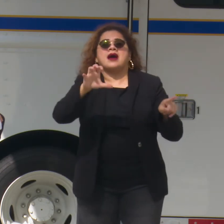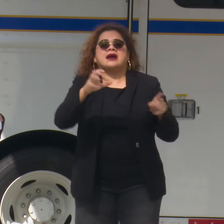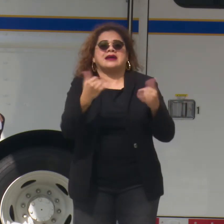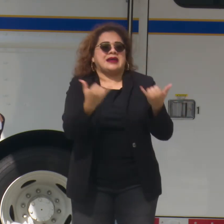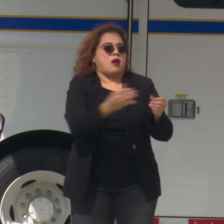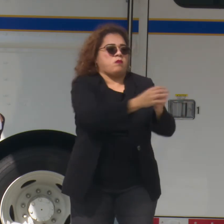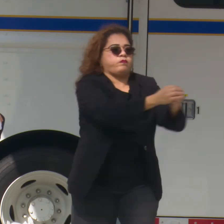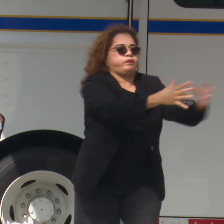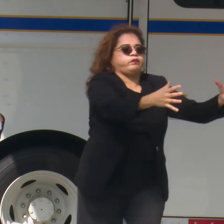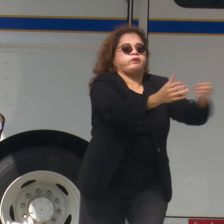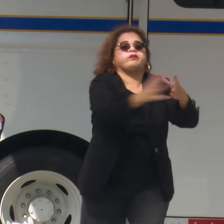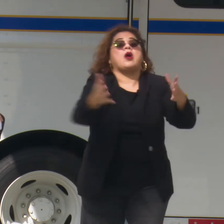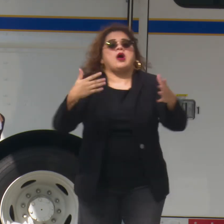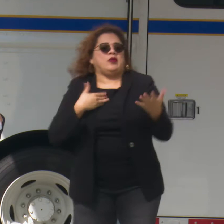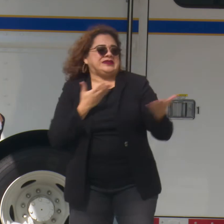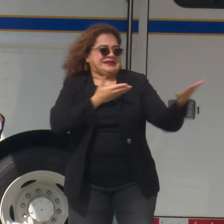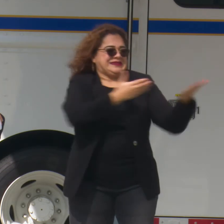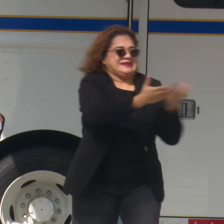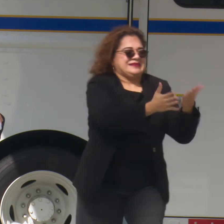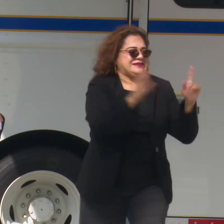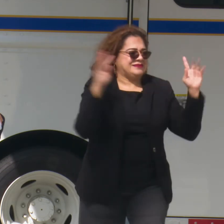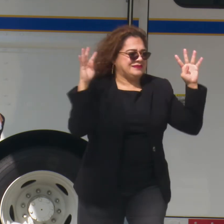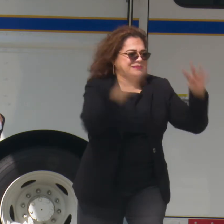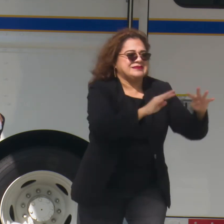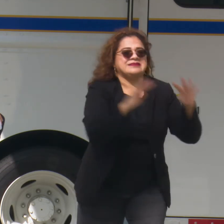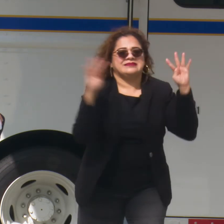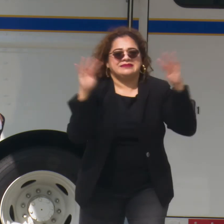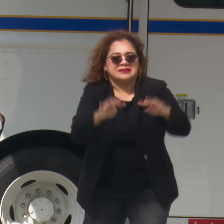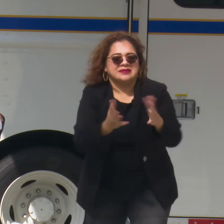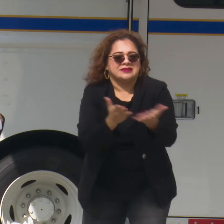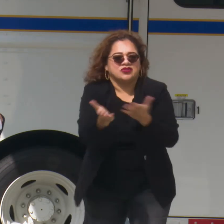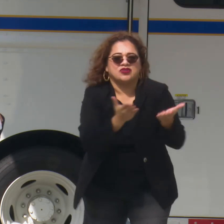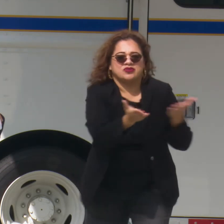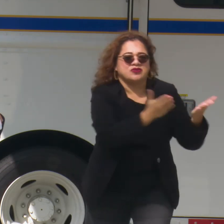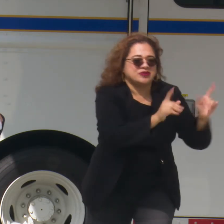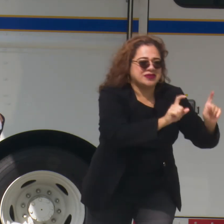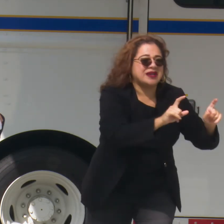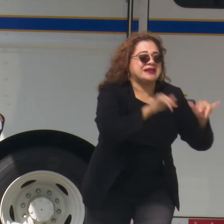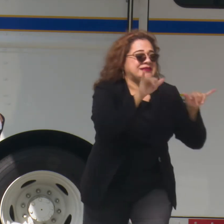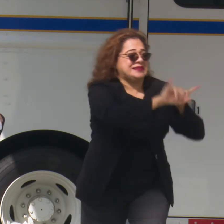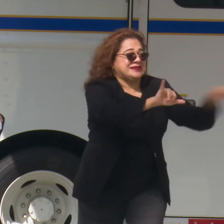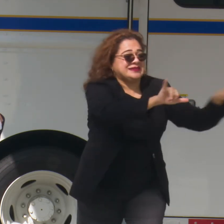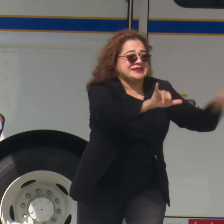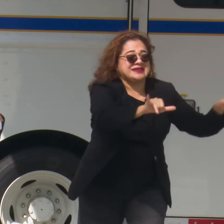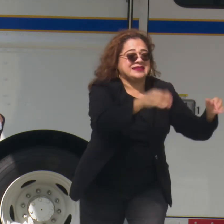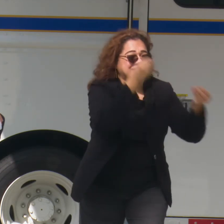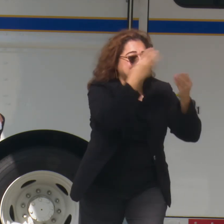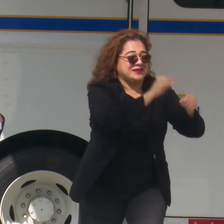at our different testing sites. The pop-up testing will help us reach many more people so that they understand and know